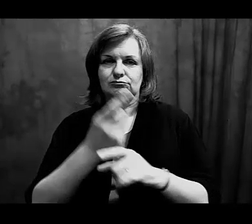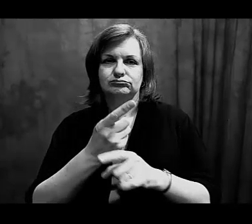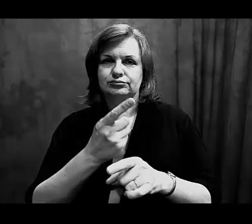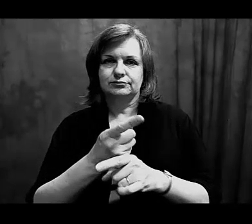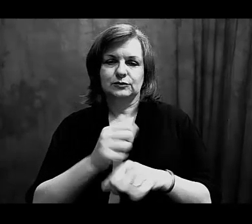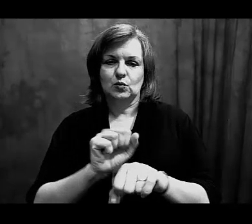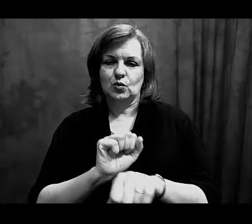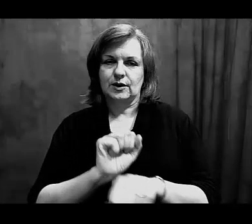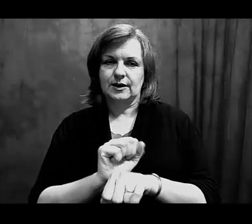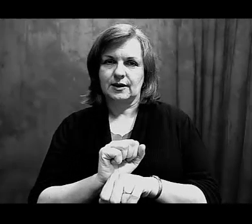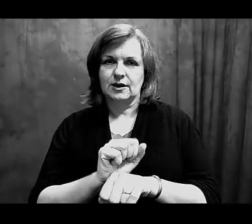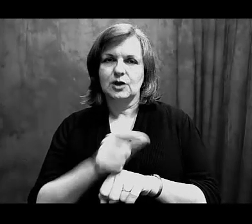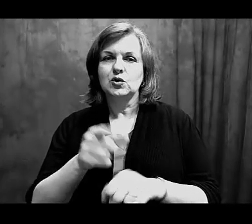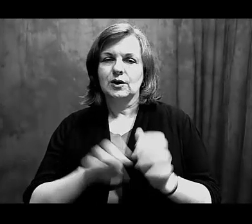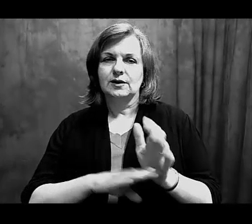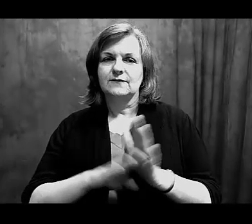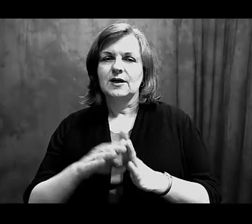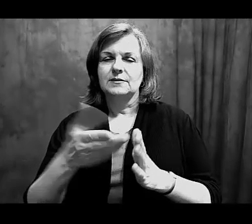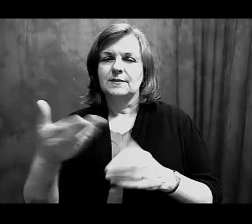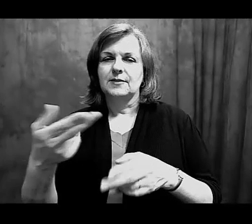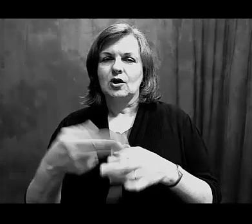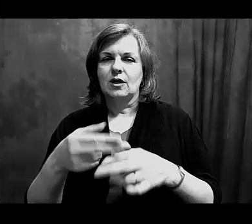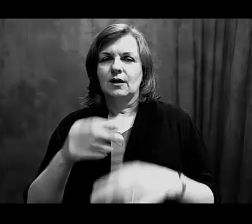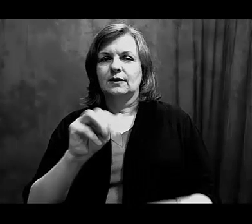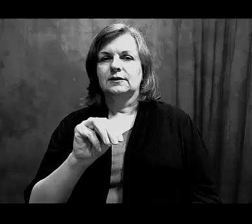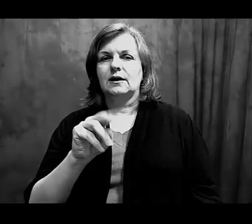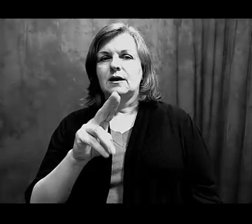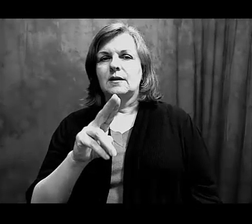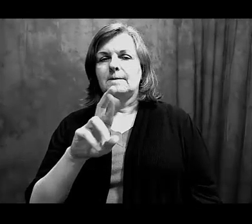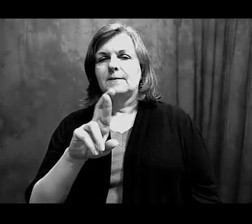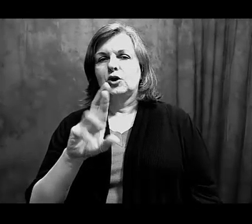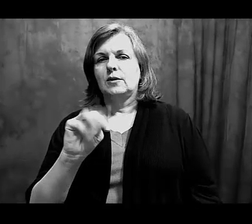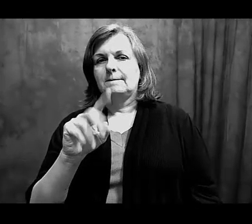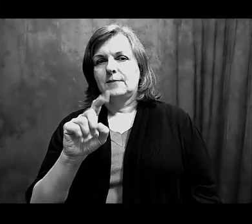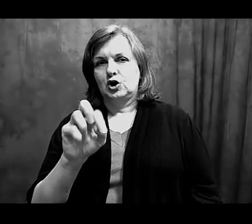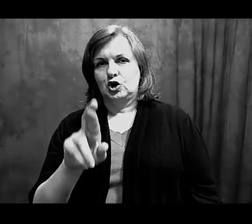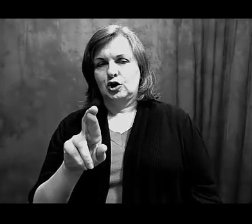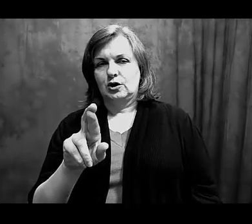if they get damaged you may develop something known as a murmur